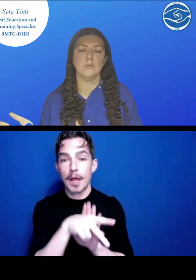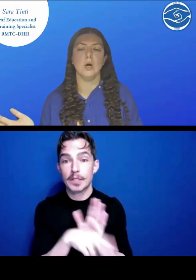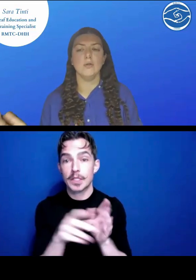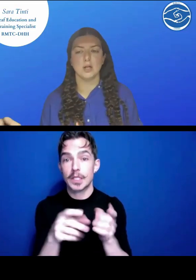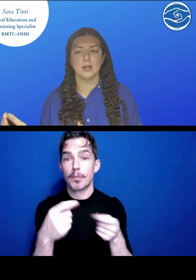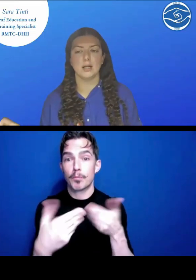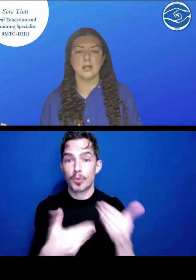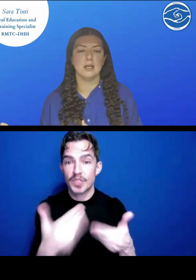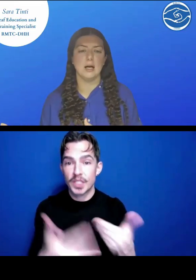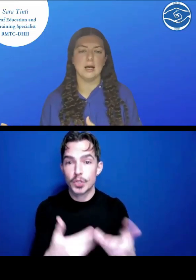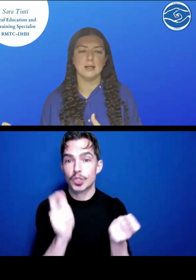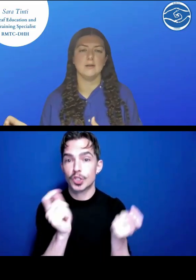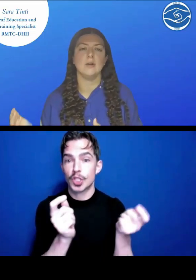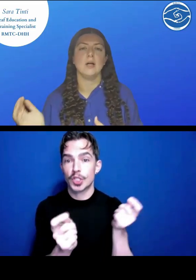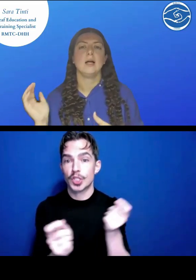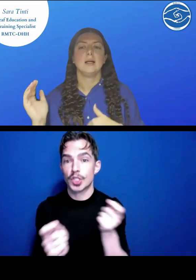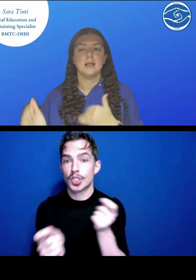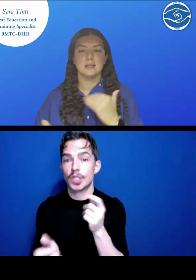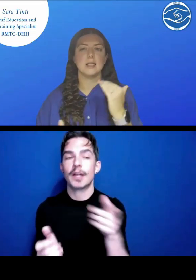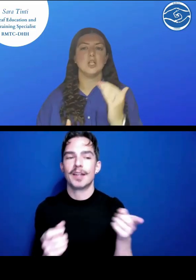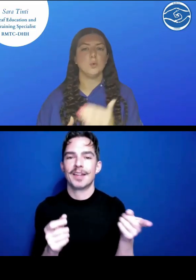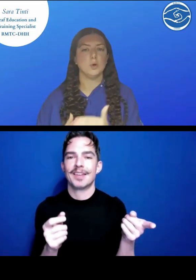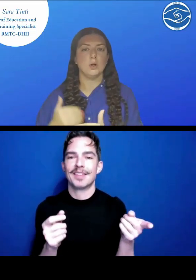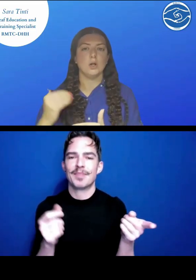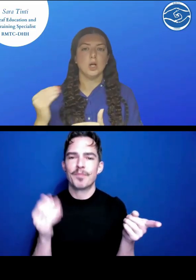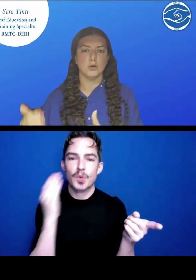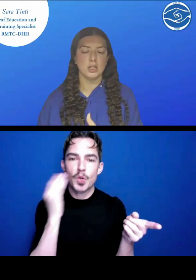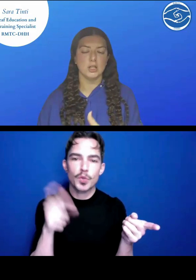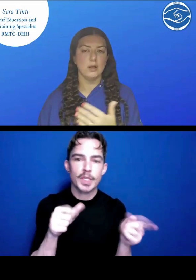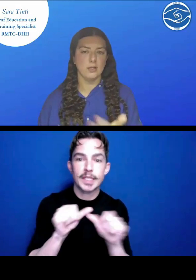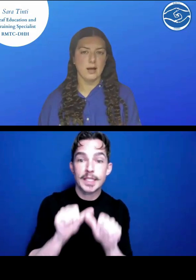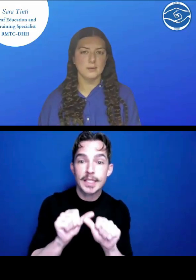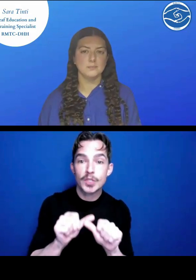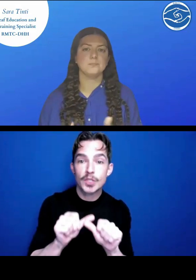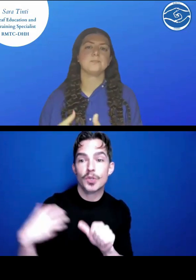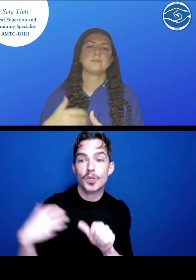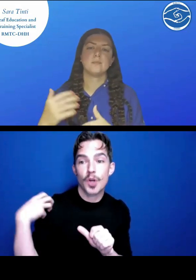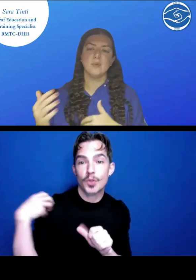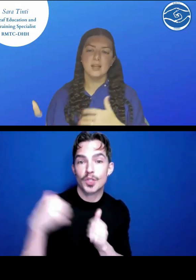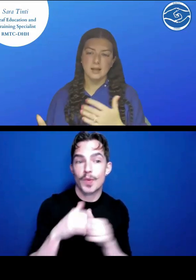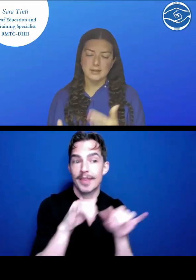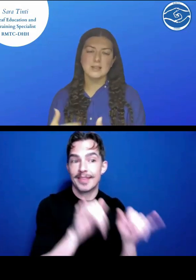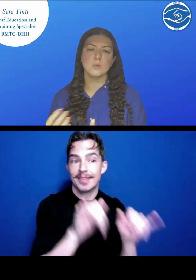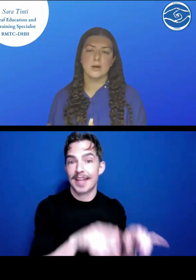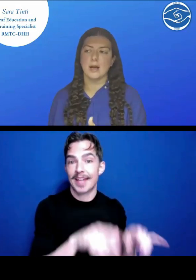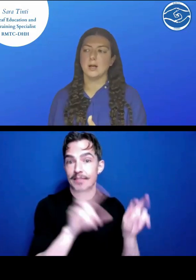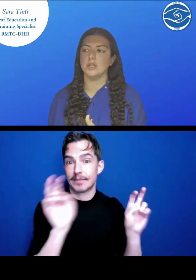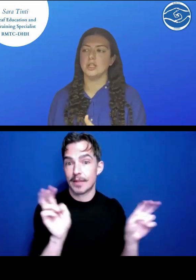and you know that you're going to need kind of continual coaching with that. This is where that